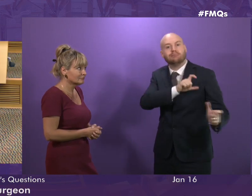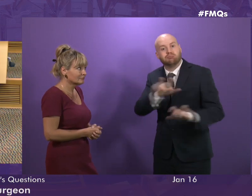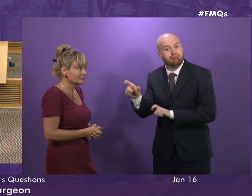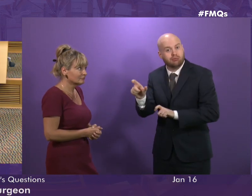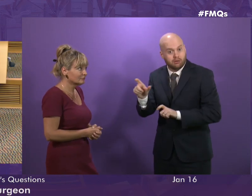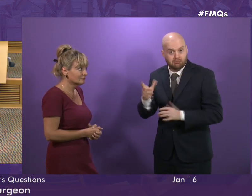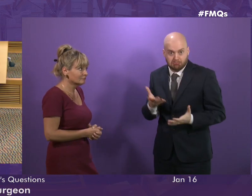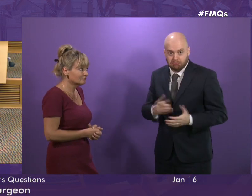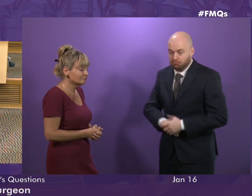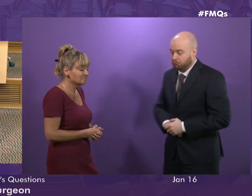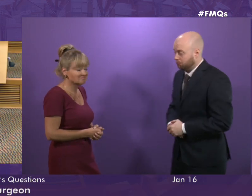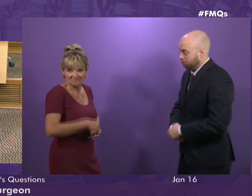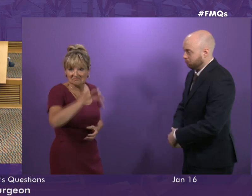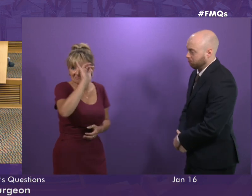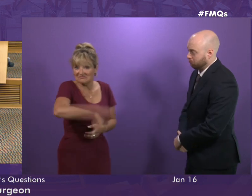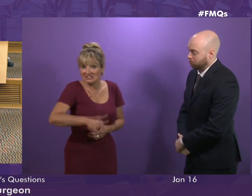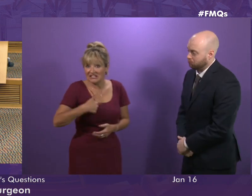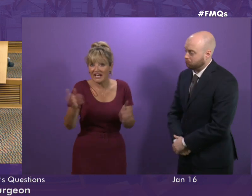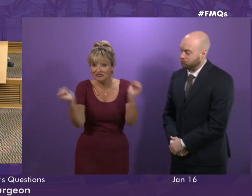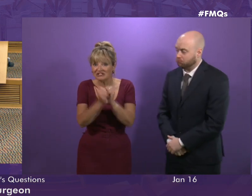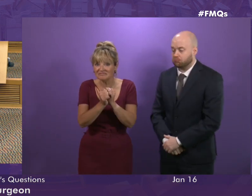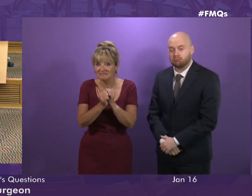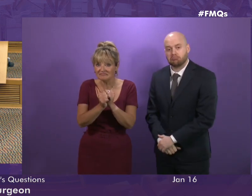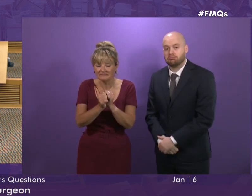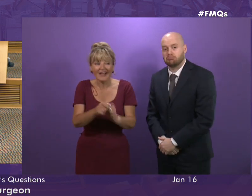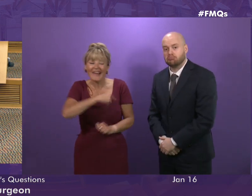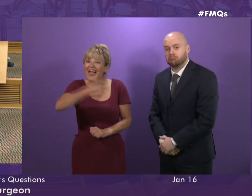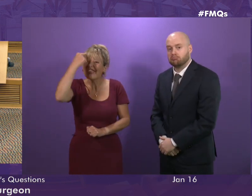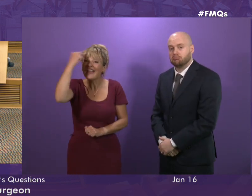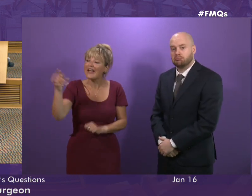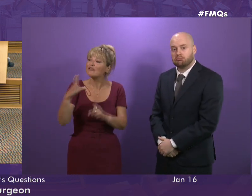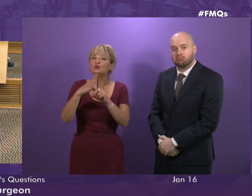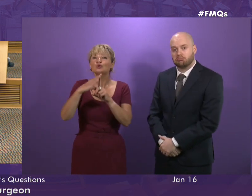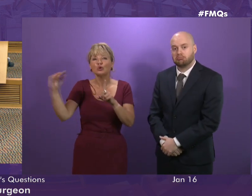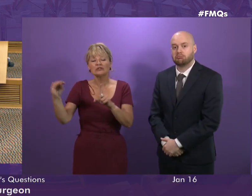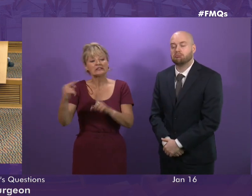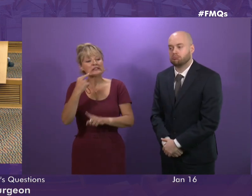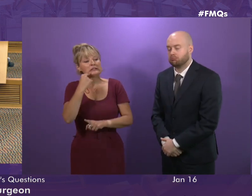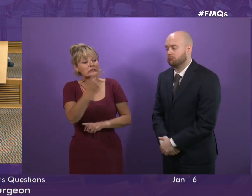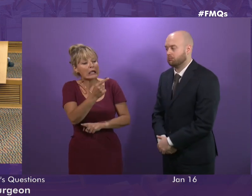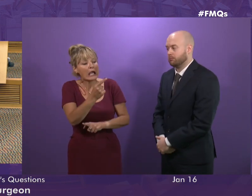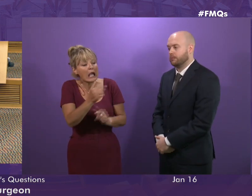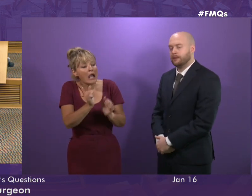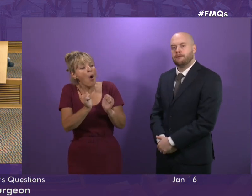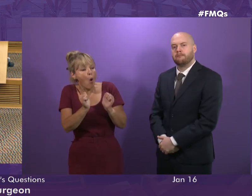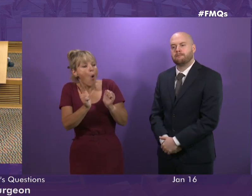Yes, I agree. If the Tories’ assurances on Erasmus were worth anything, they would